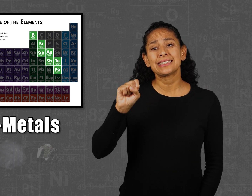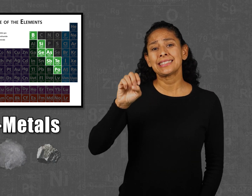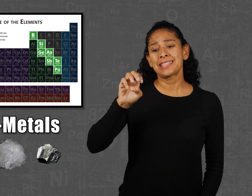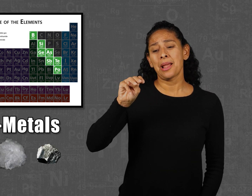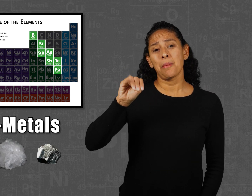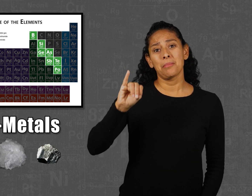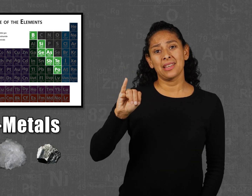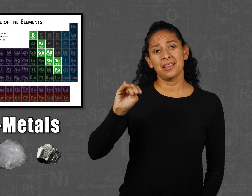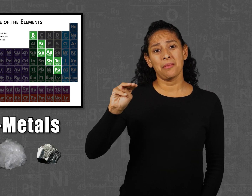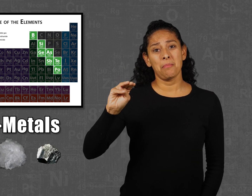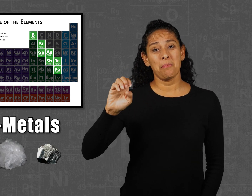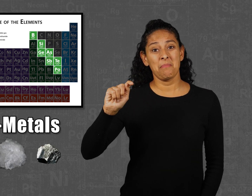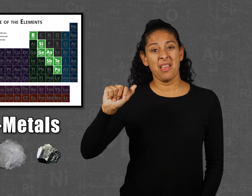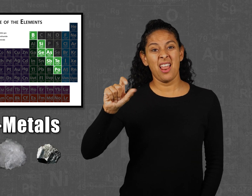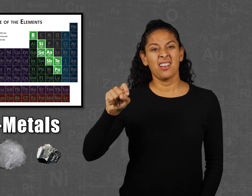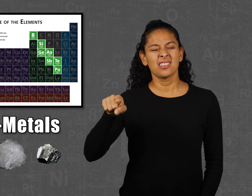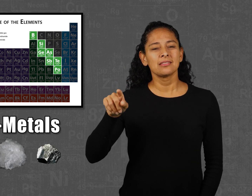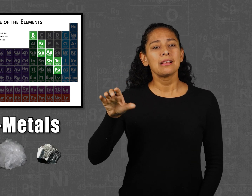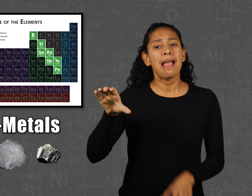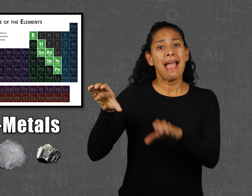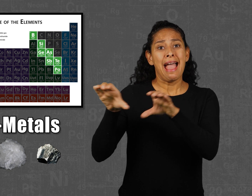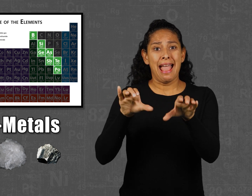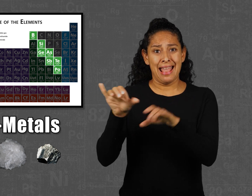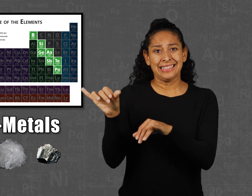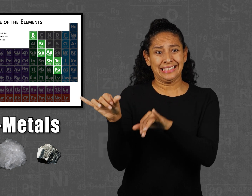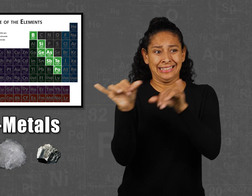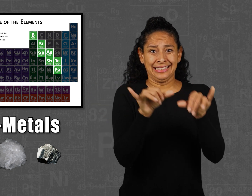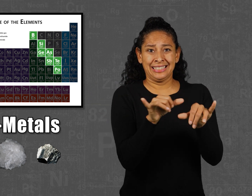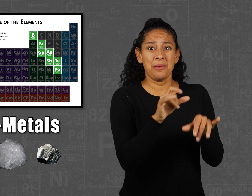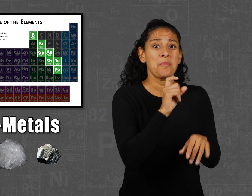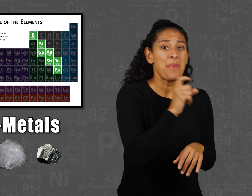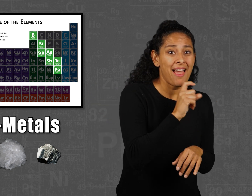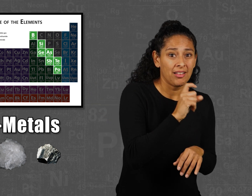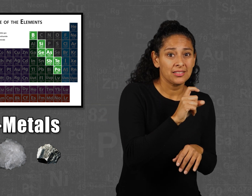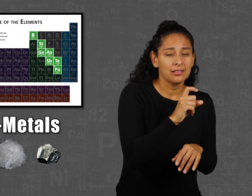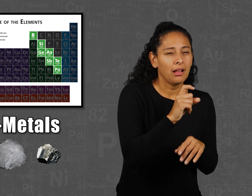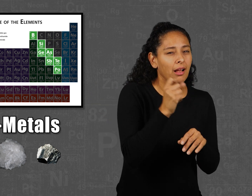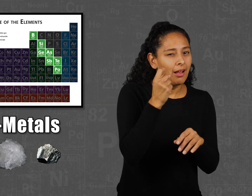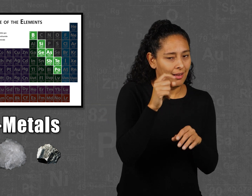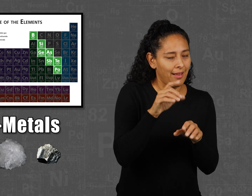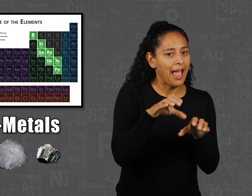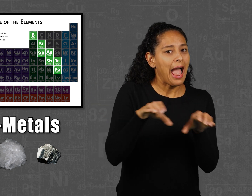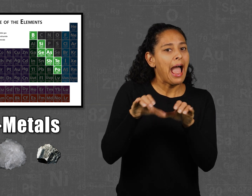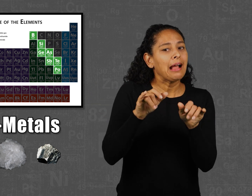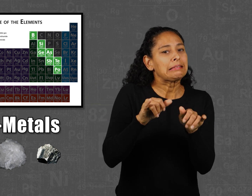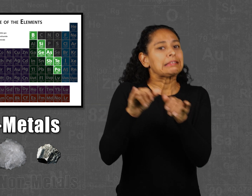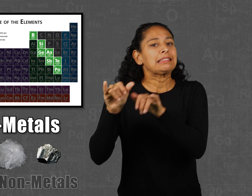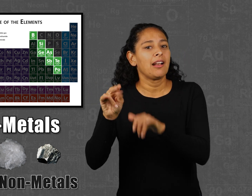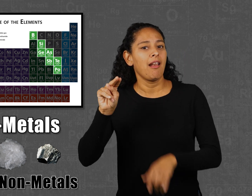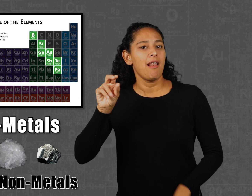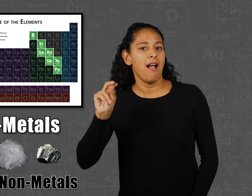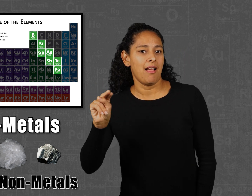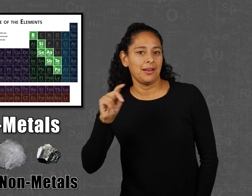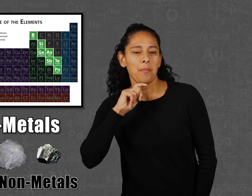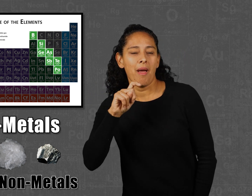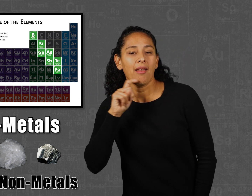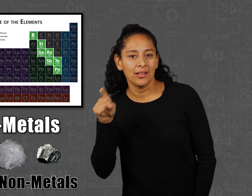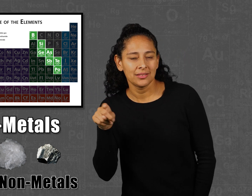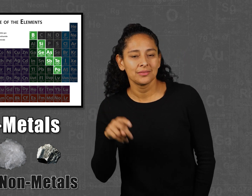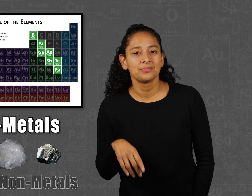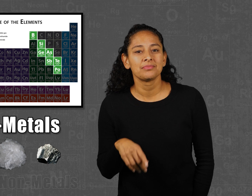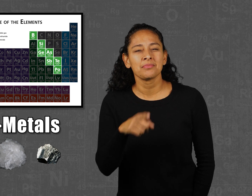Semi-metals act a little like metals but they also act a little like non-metals.